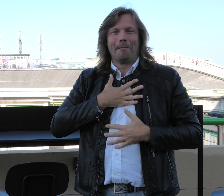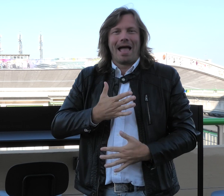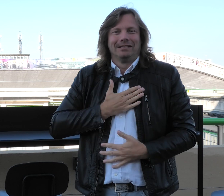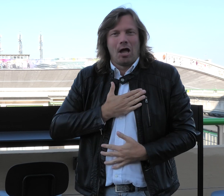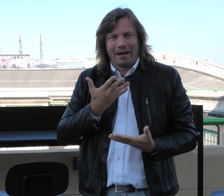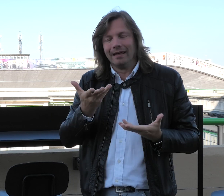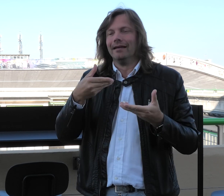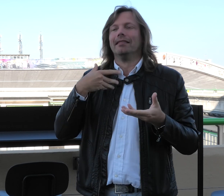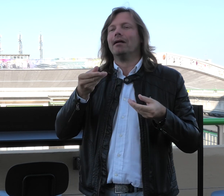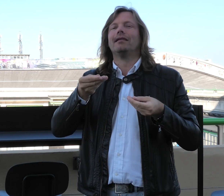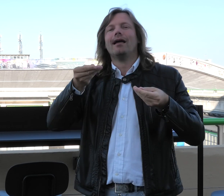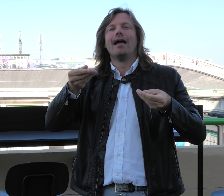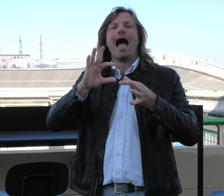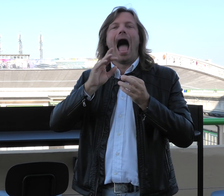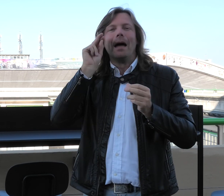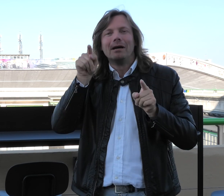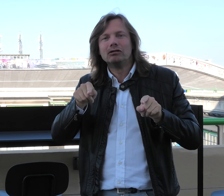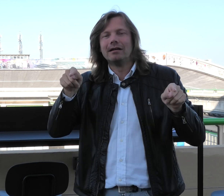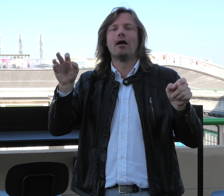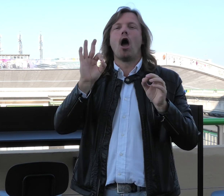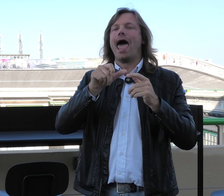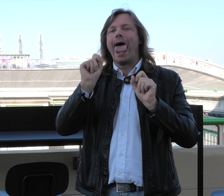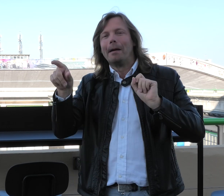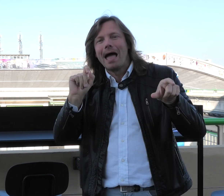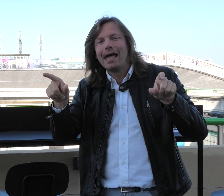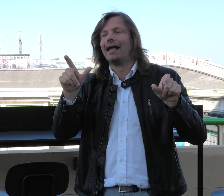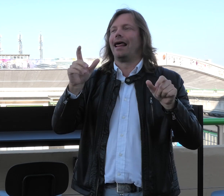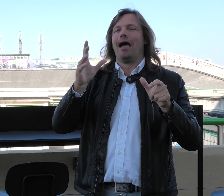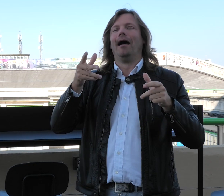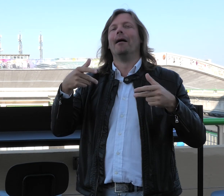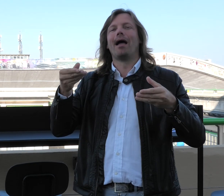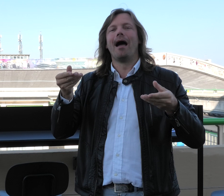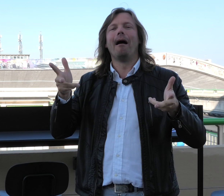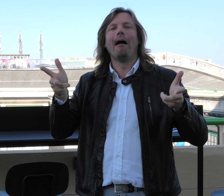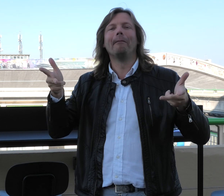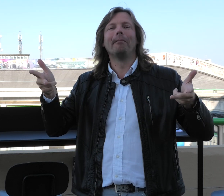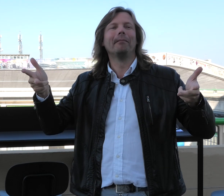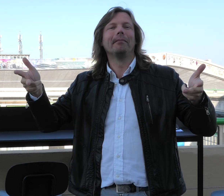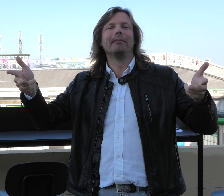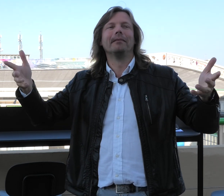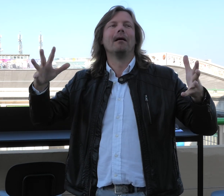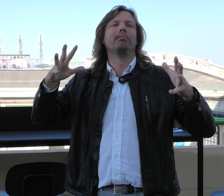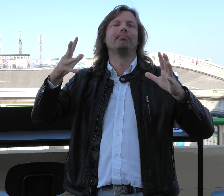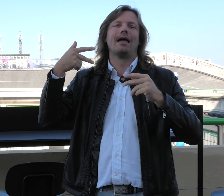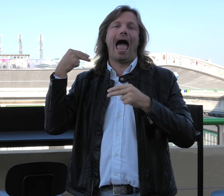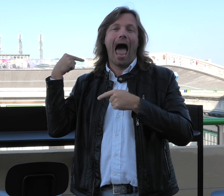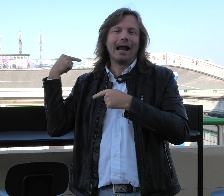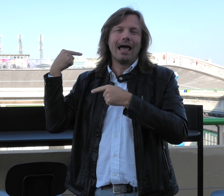Being my passion, I share it with friends, knowledge, I send it by e-mail so I expand my network.